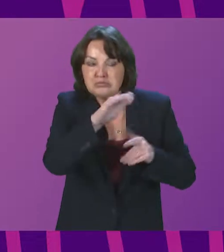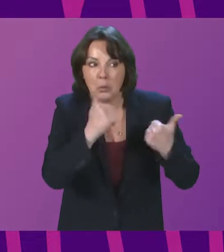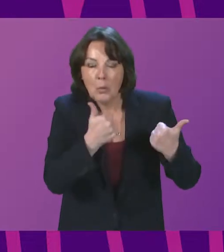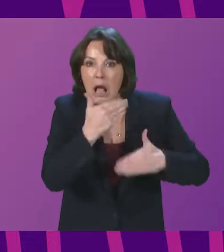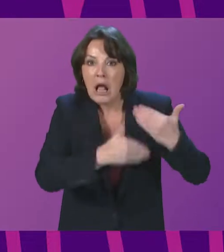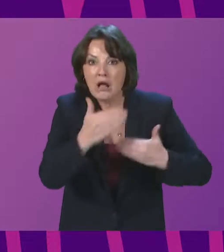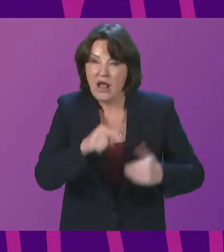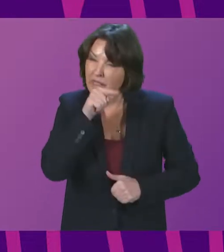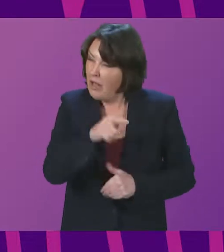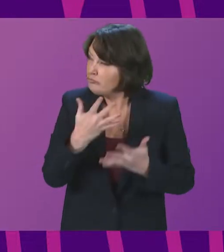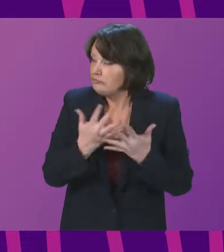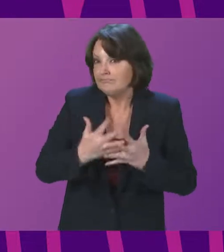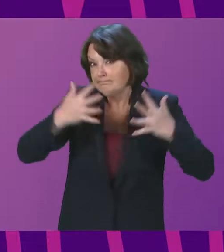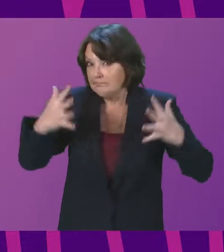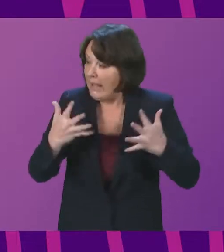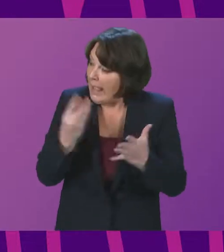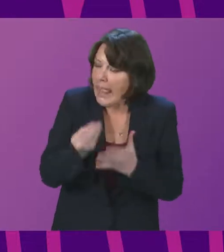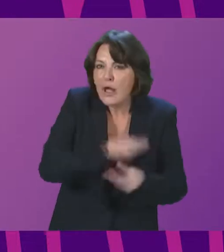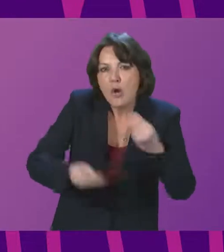that has been taken over the past few years in Scotland.